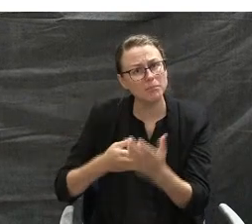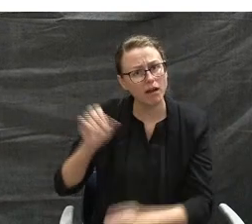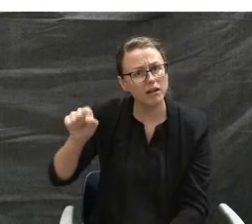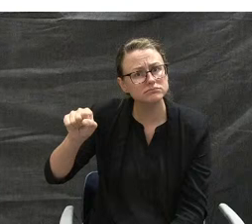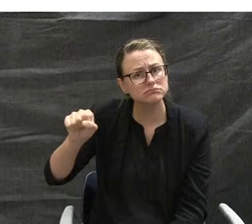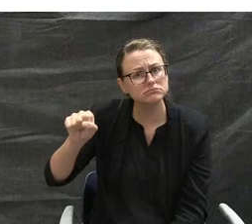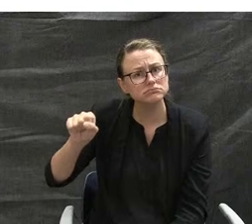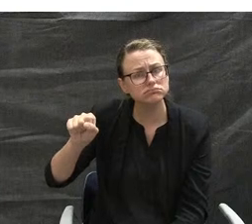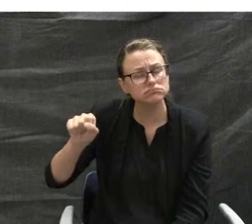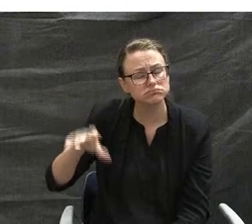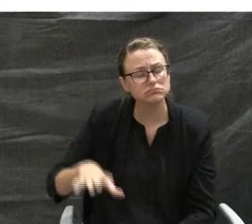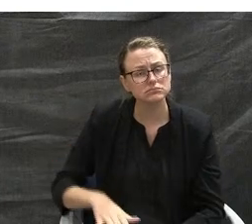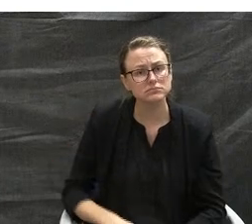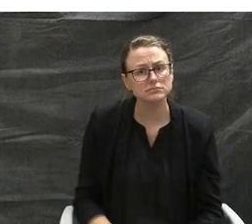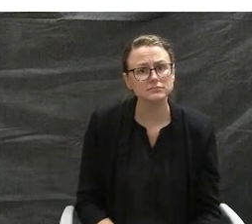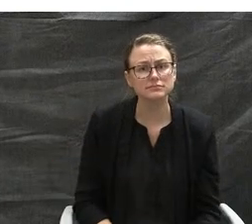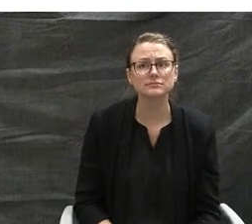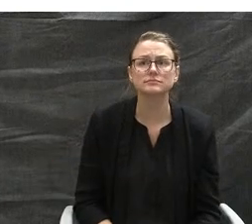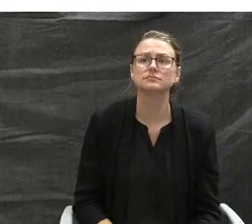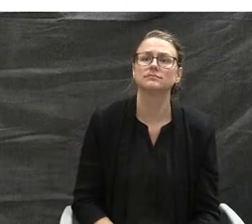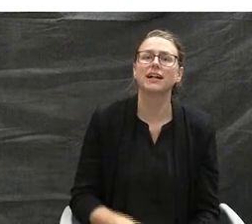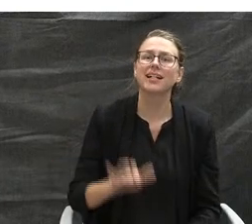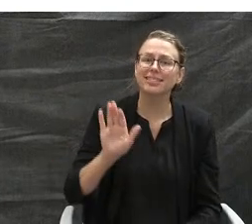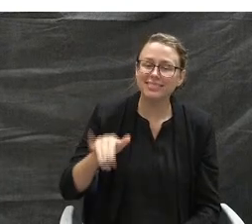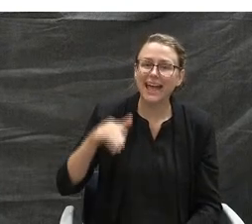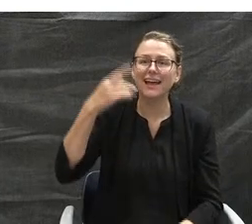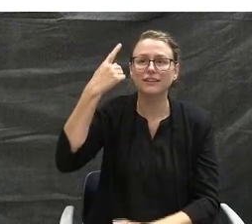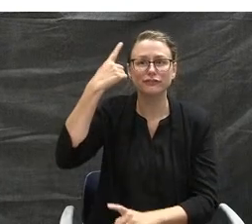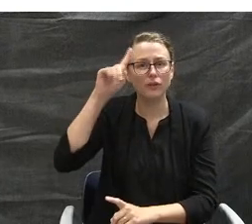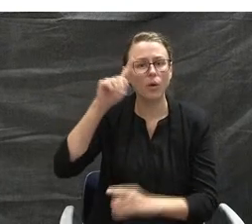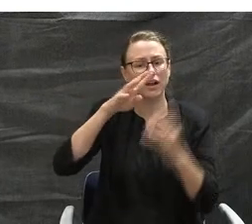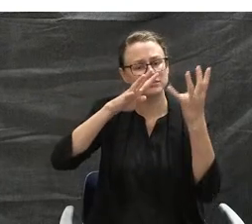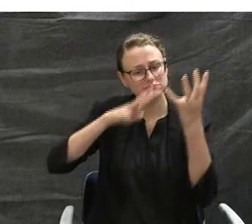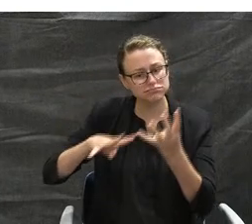important part of the delivery of instruction. The synchronous delivery of instruction.